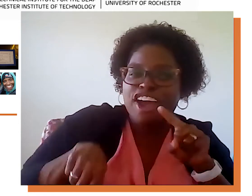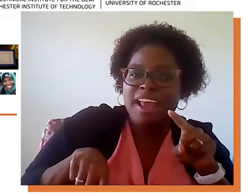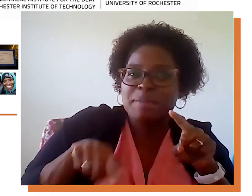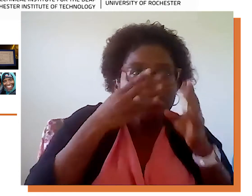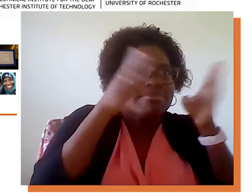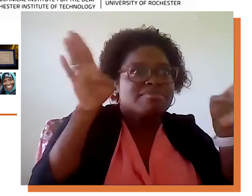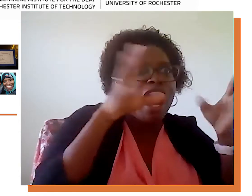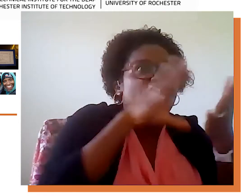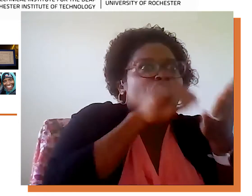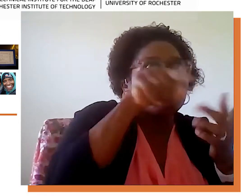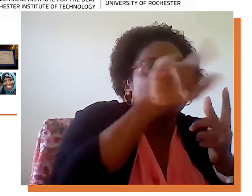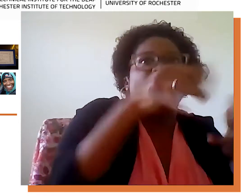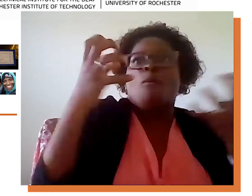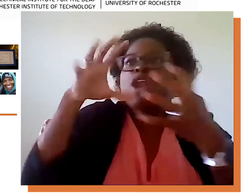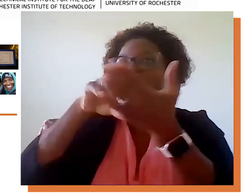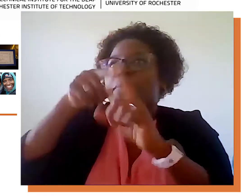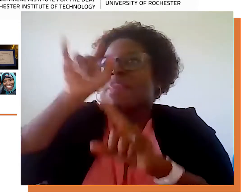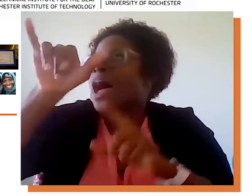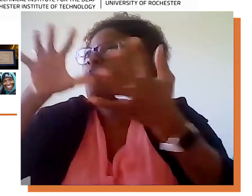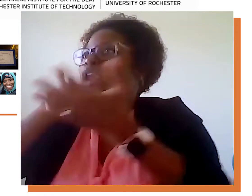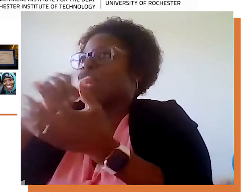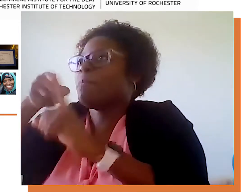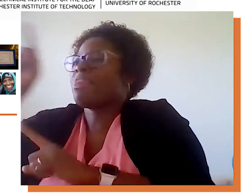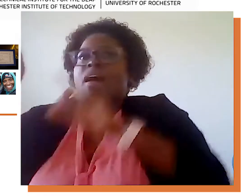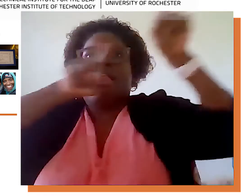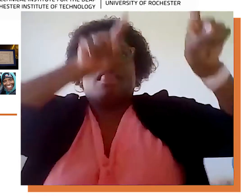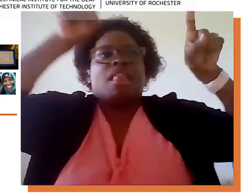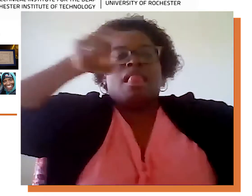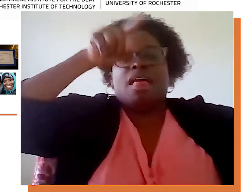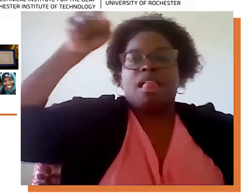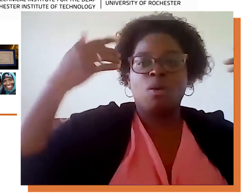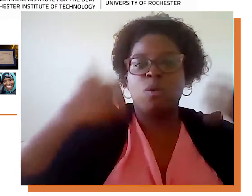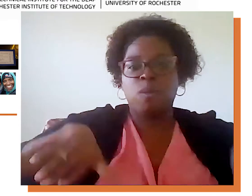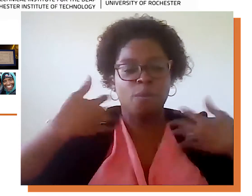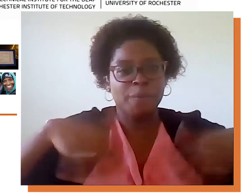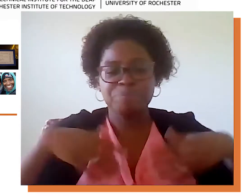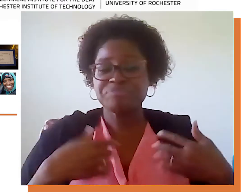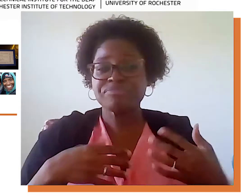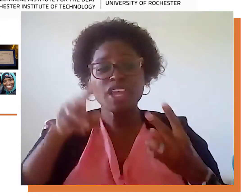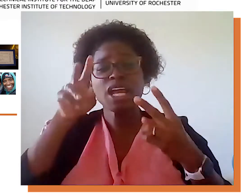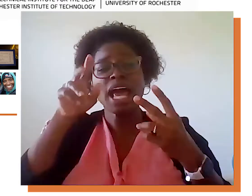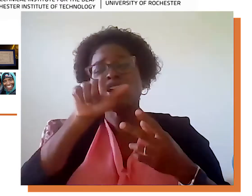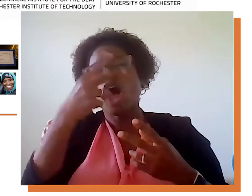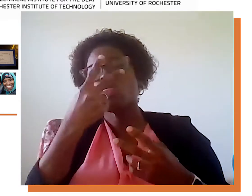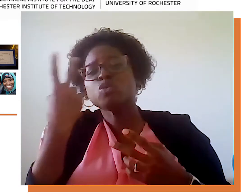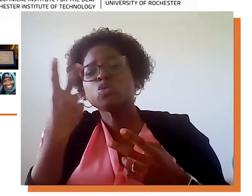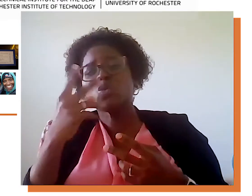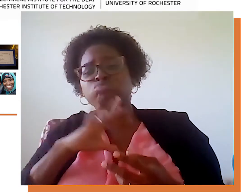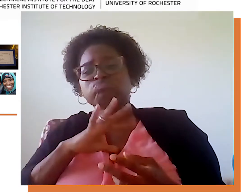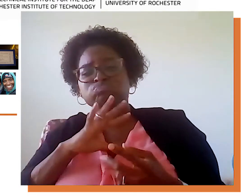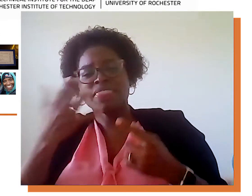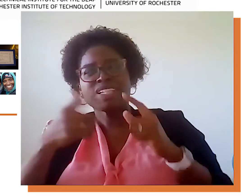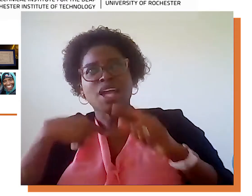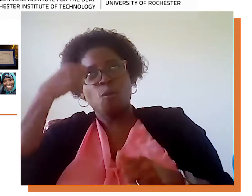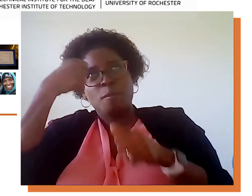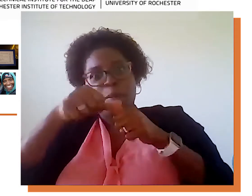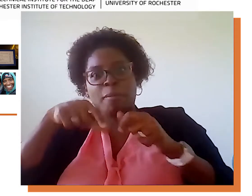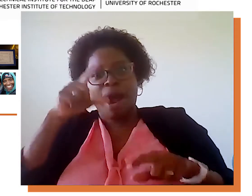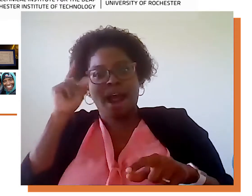I learned so much in so many different disciplines and arenas and had so many life experiences. There are probably two things